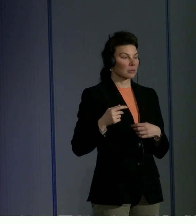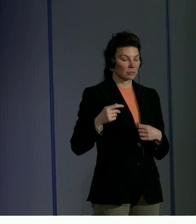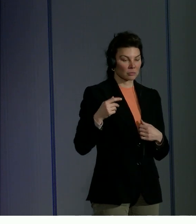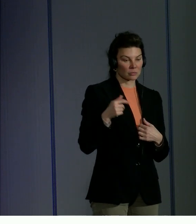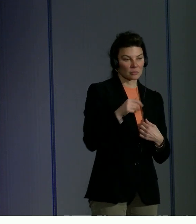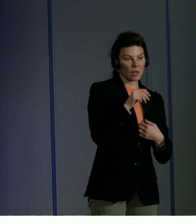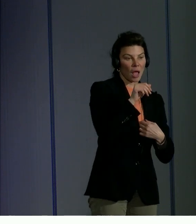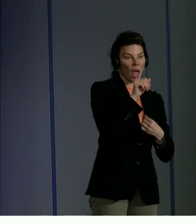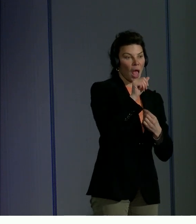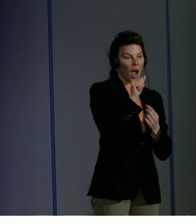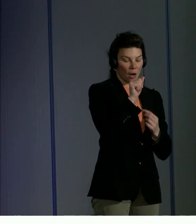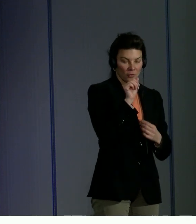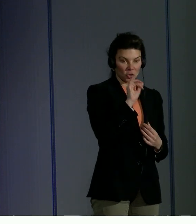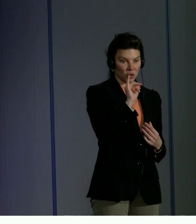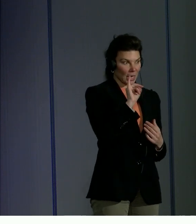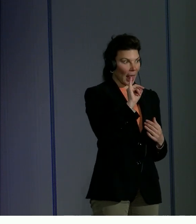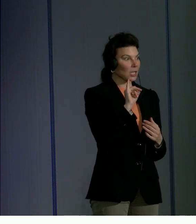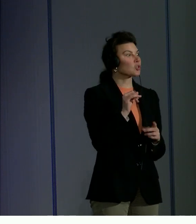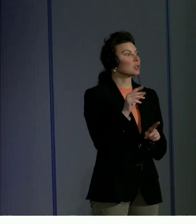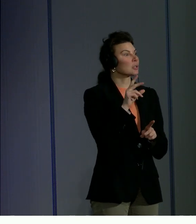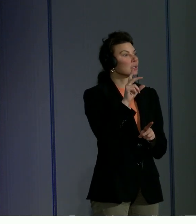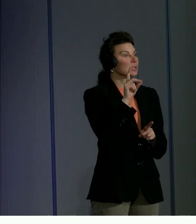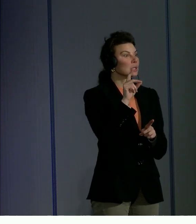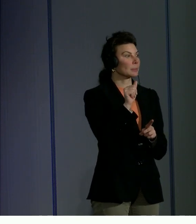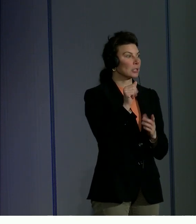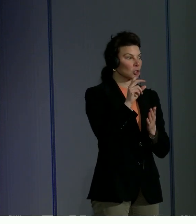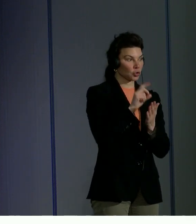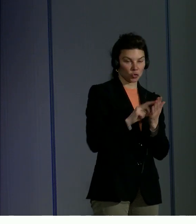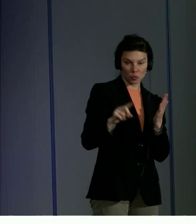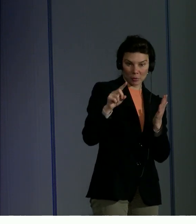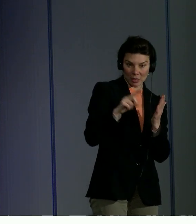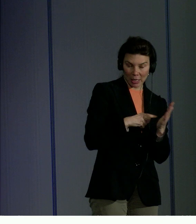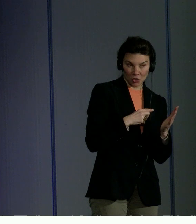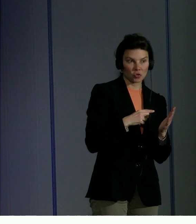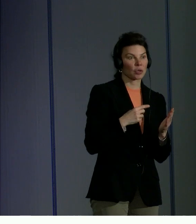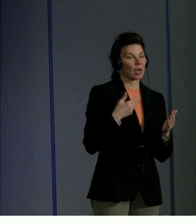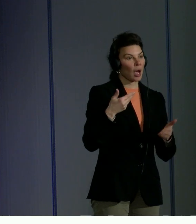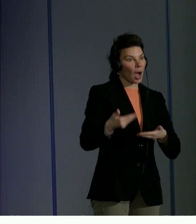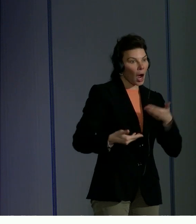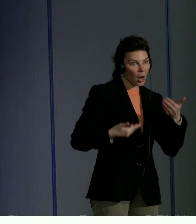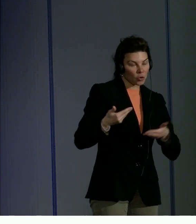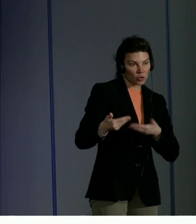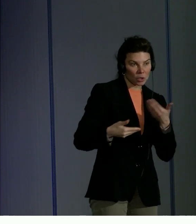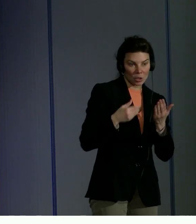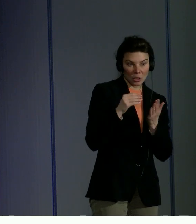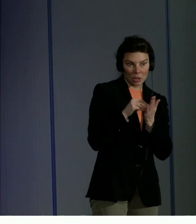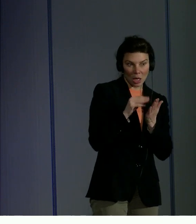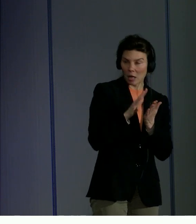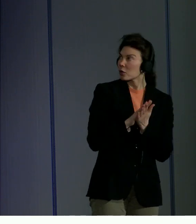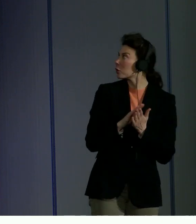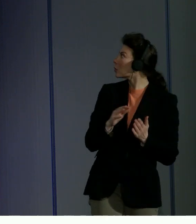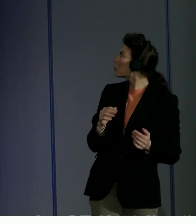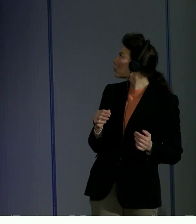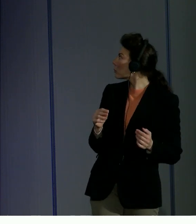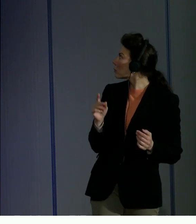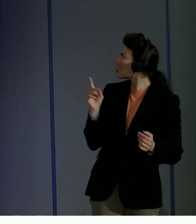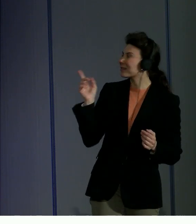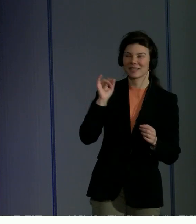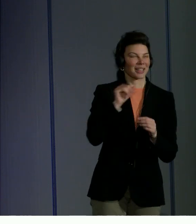intelligence, and disability discrimination and hiring document put out by the U.S. Department of